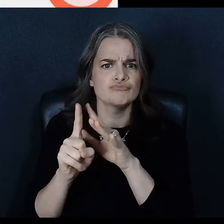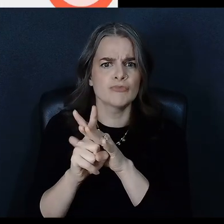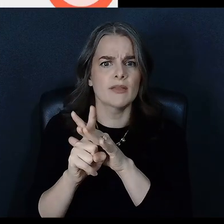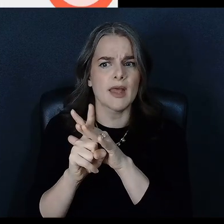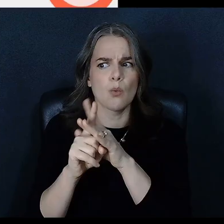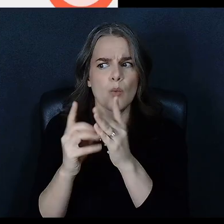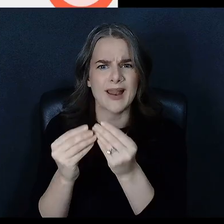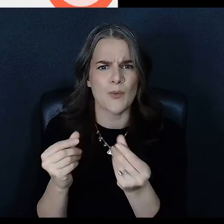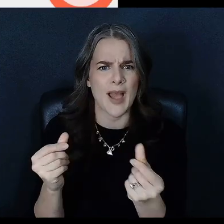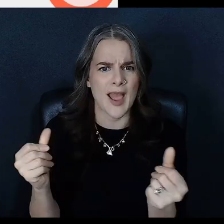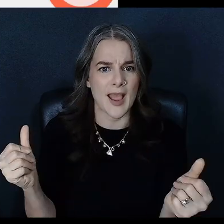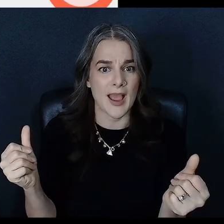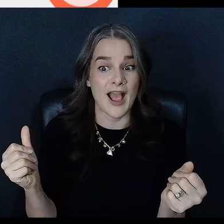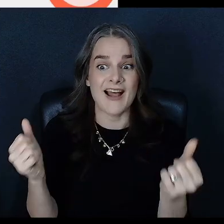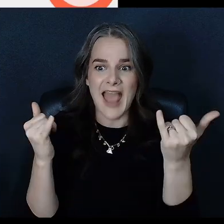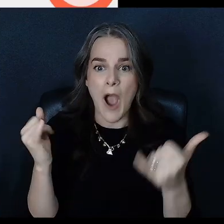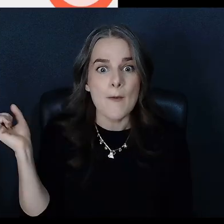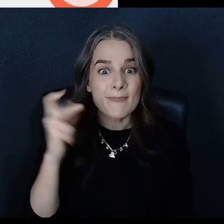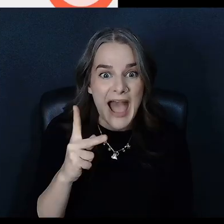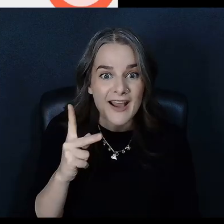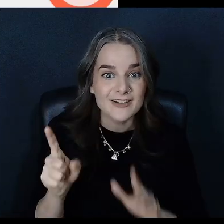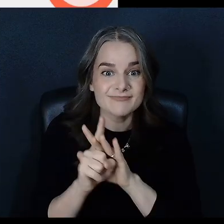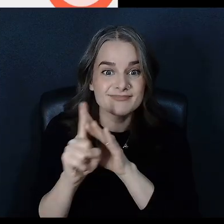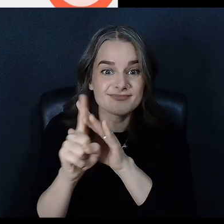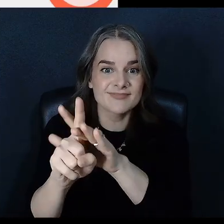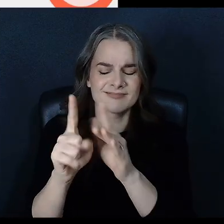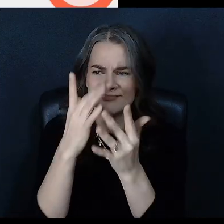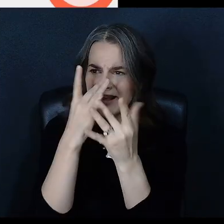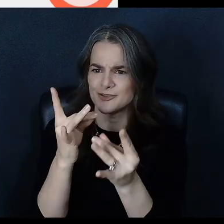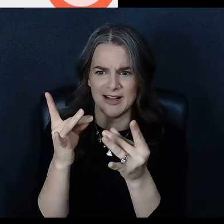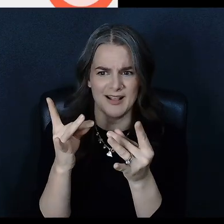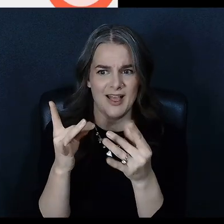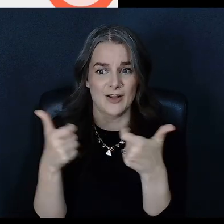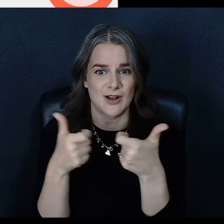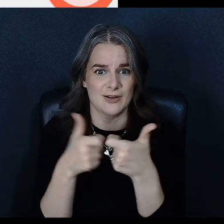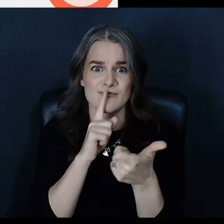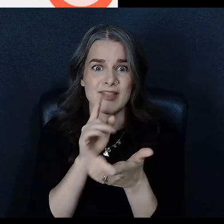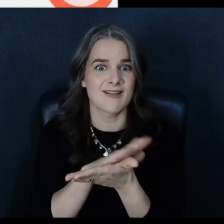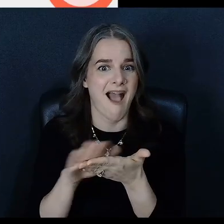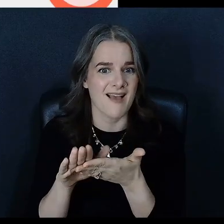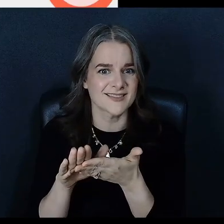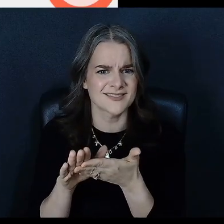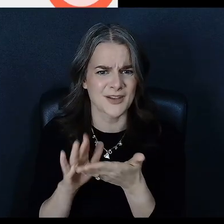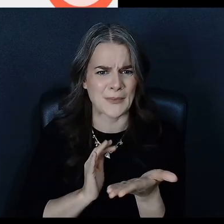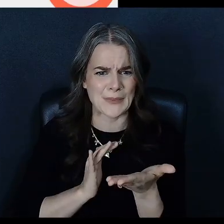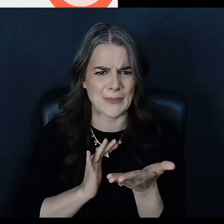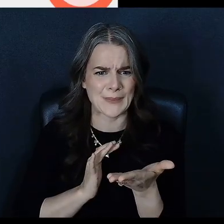And it's kind of interesting, and it's really very nice. The electronics are very nice on this. I won't show the video now, but if you get the slides,